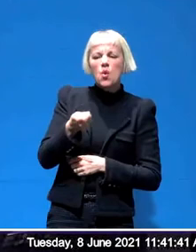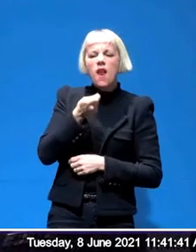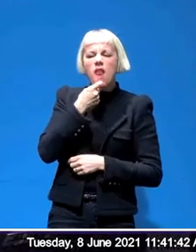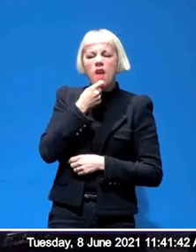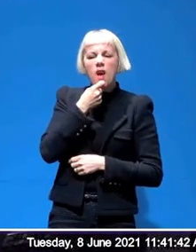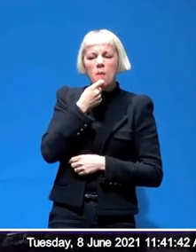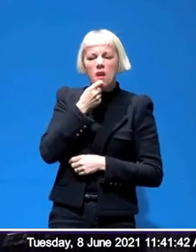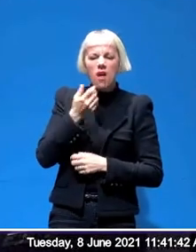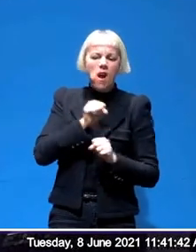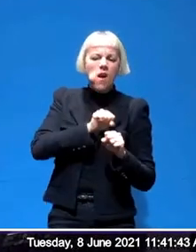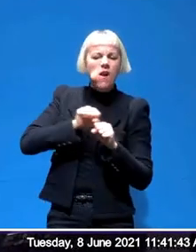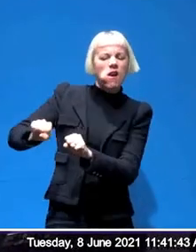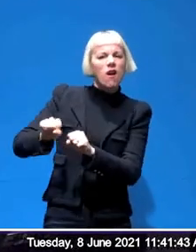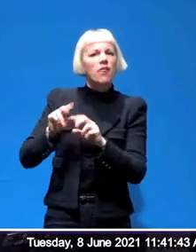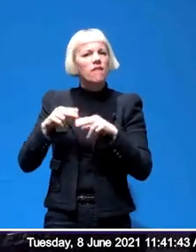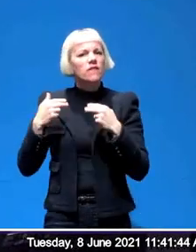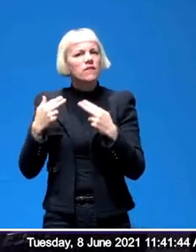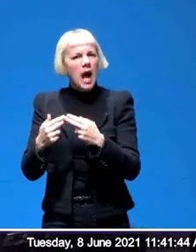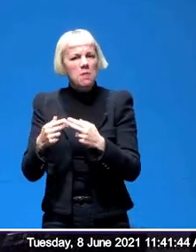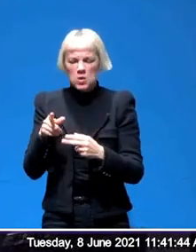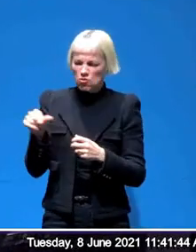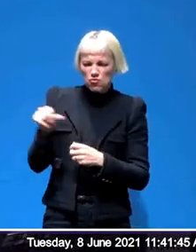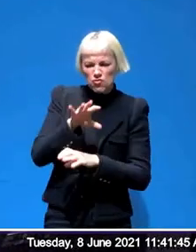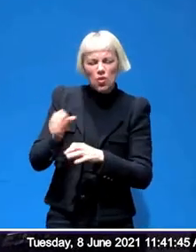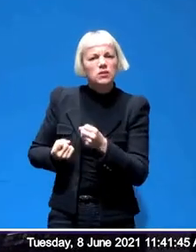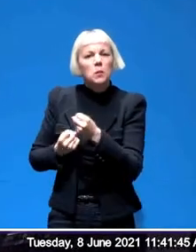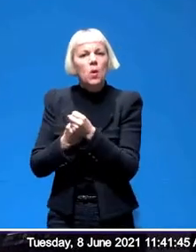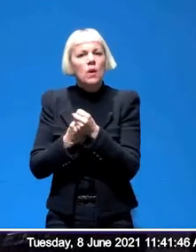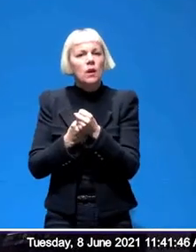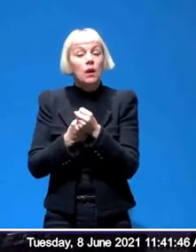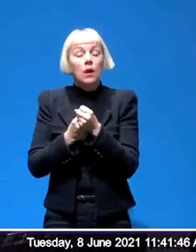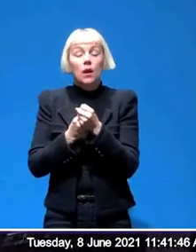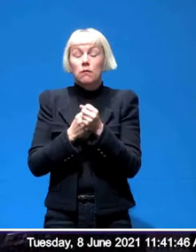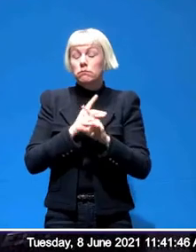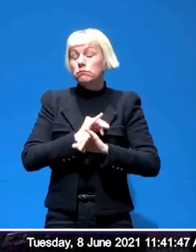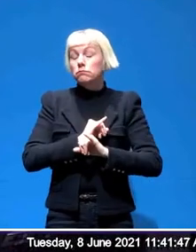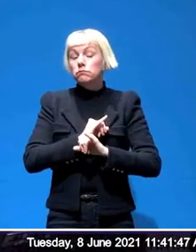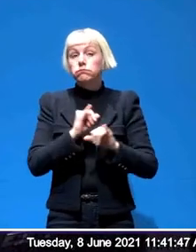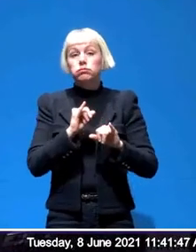and that he shouldn't be supporting us. And it just became incredibly difficult for him.